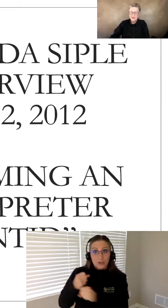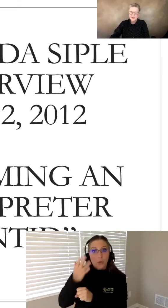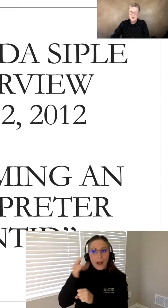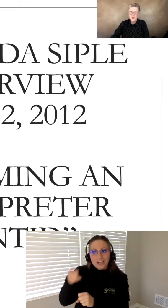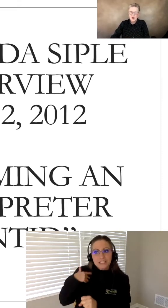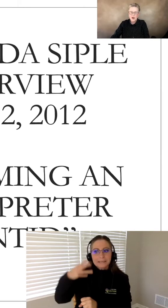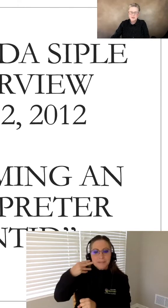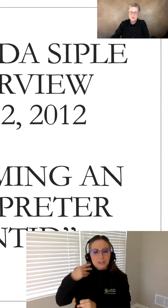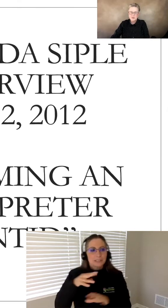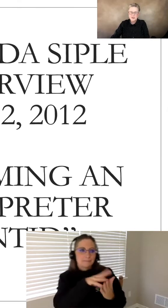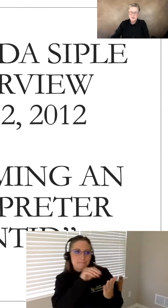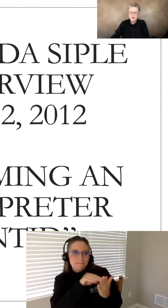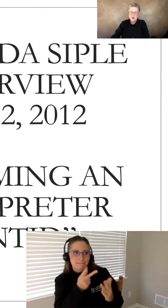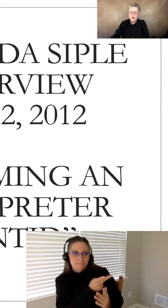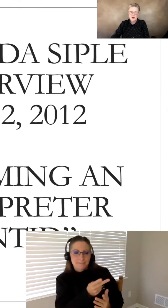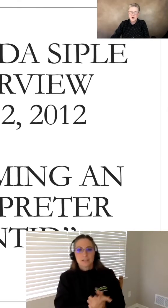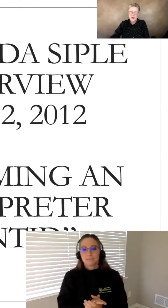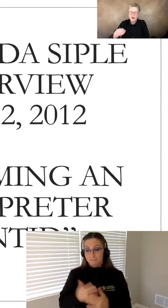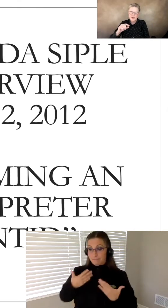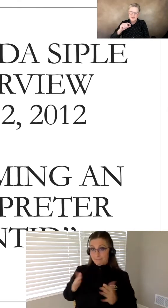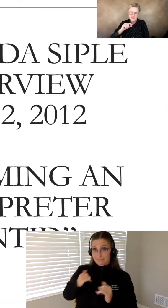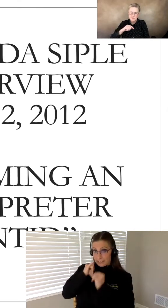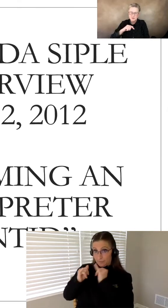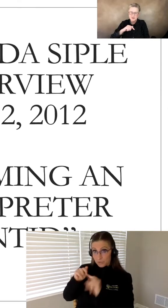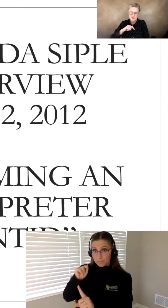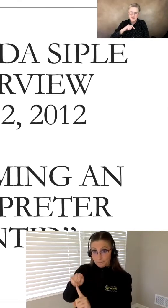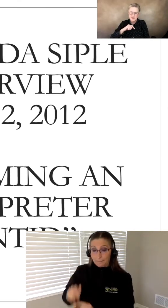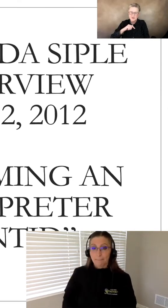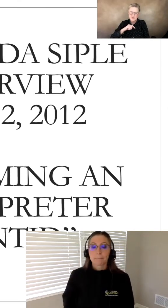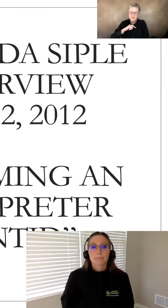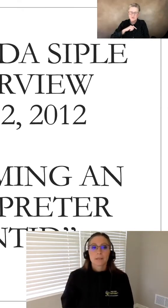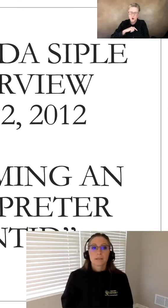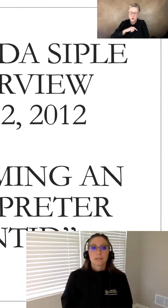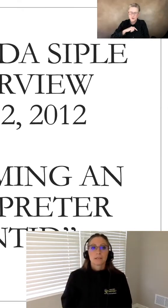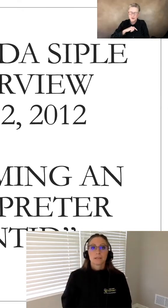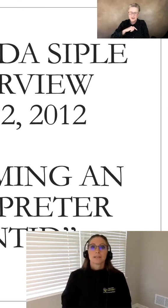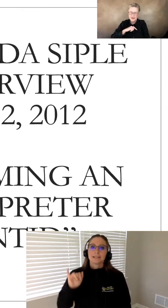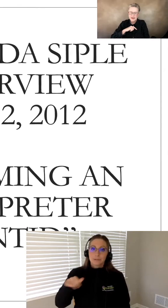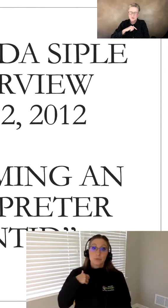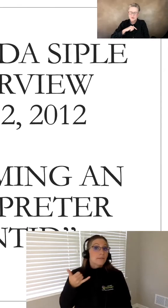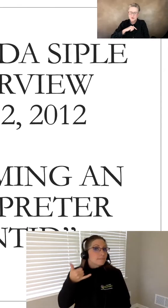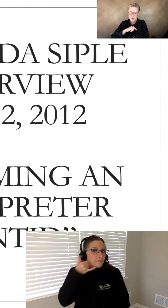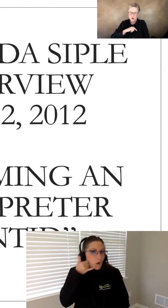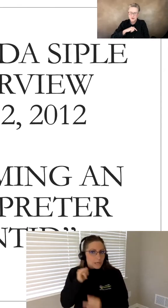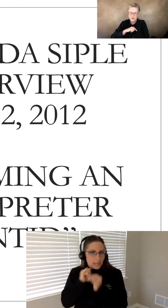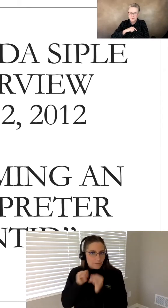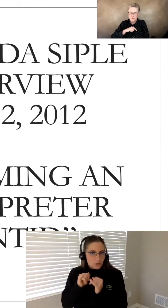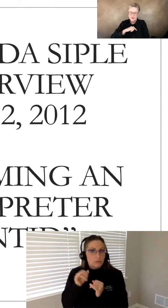so I was able to interview her through the phone and it was recorded